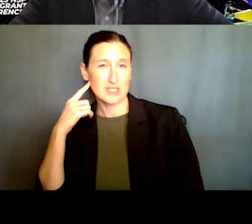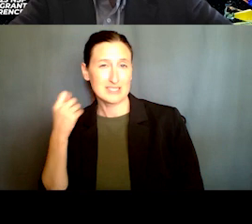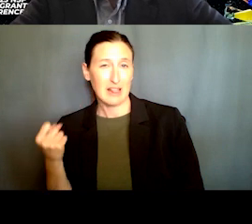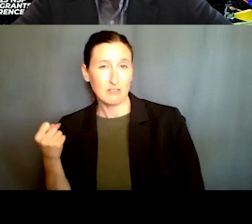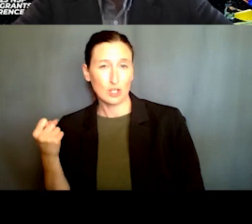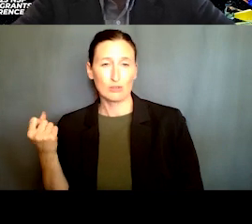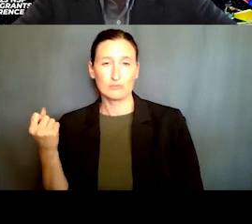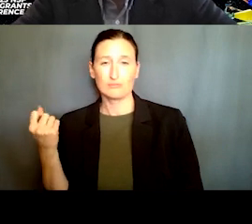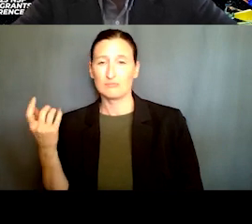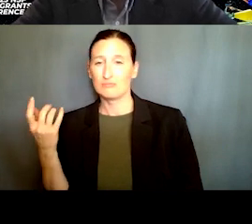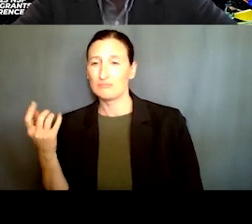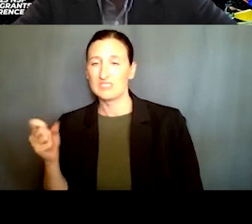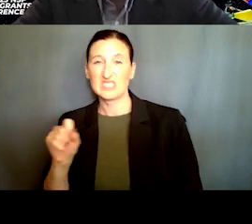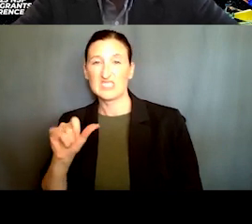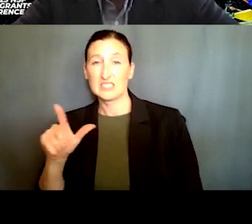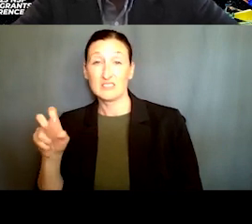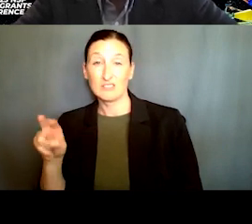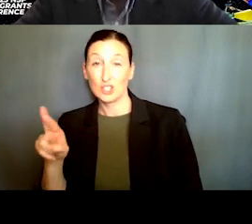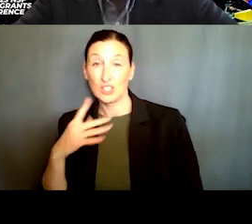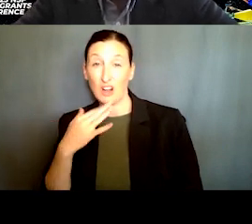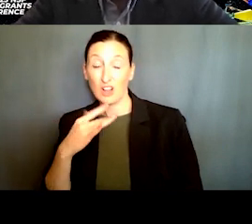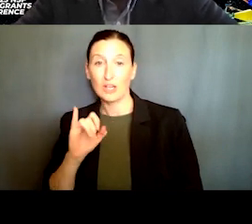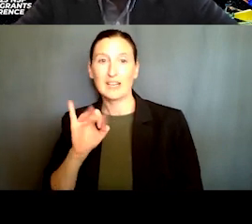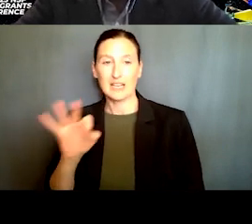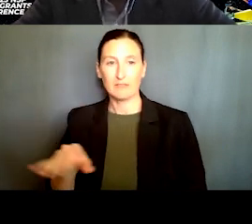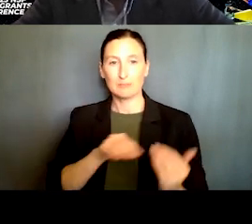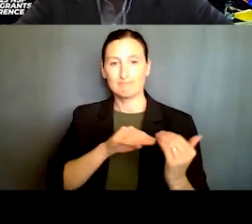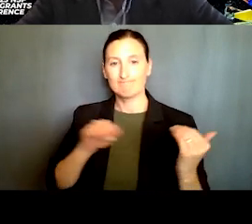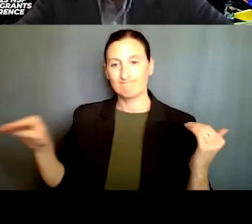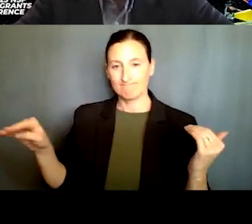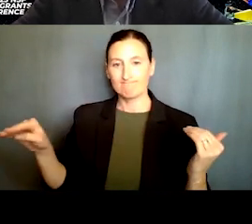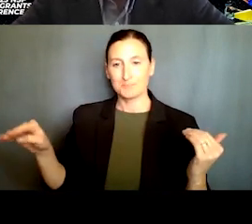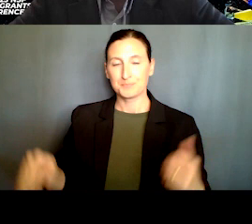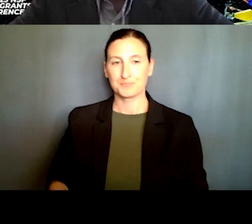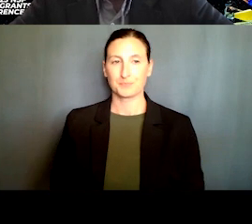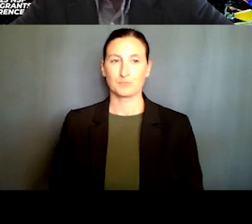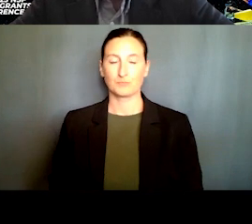is if you do it by constant 20, $19.